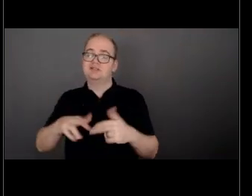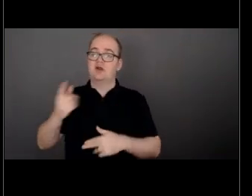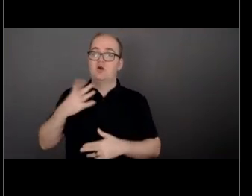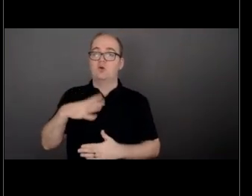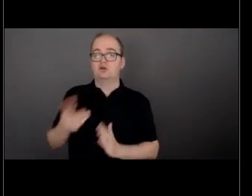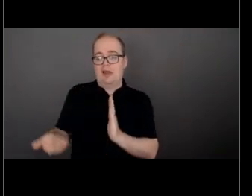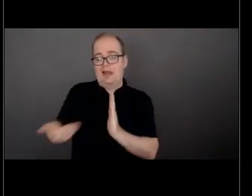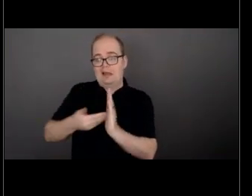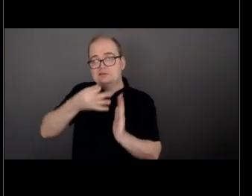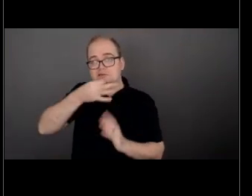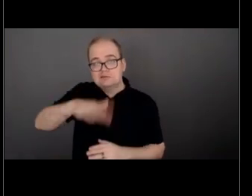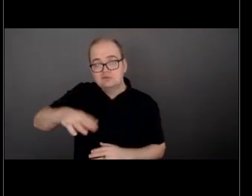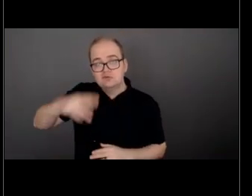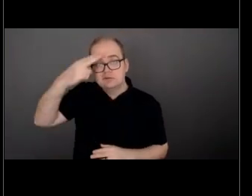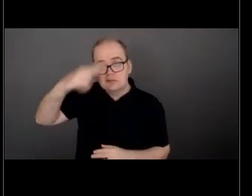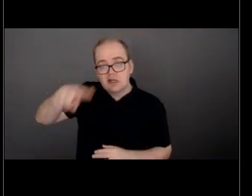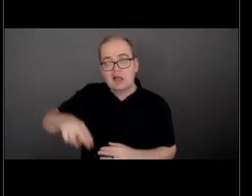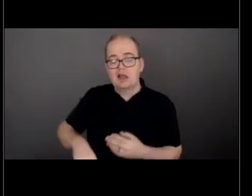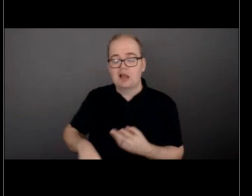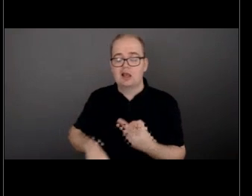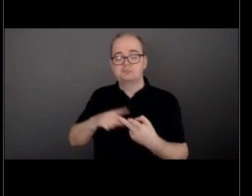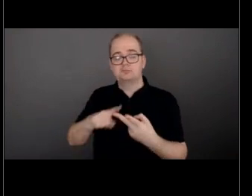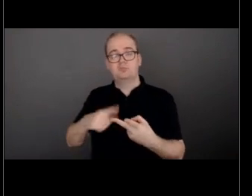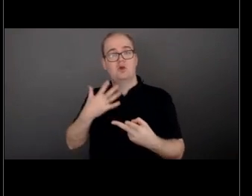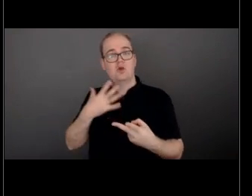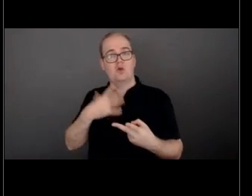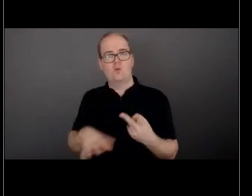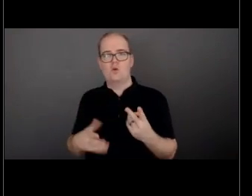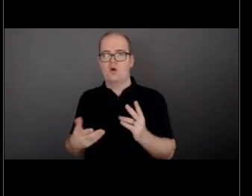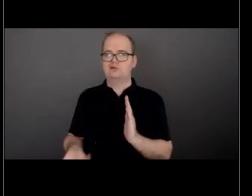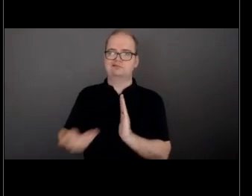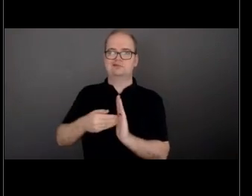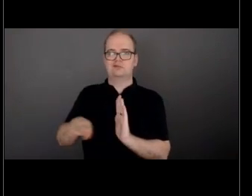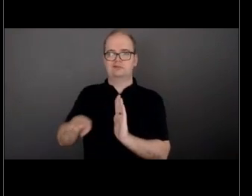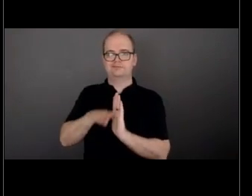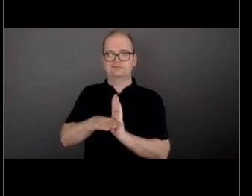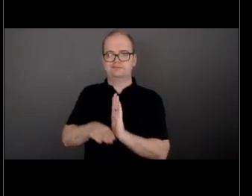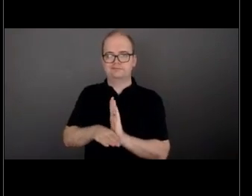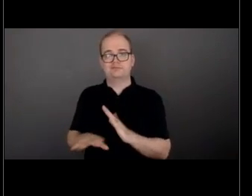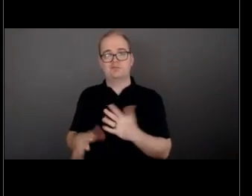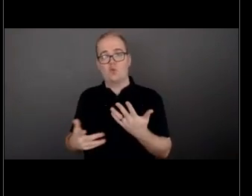want the court to remove some conditions, these are all things they can ask for in terms